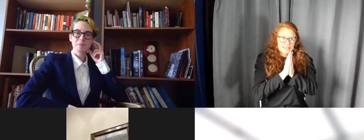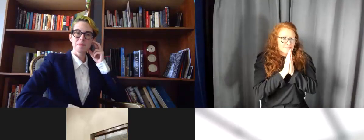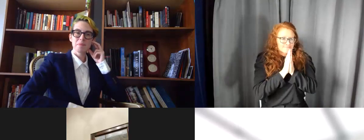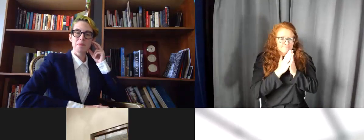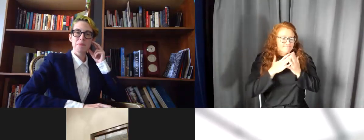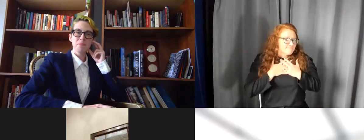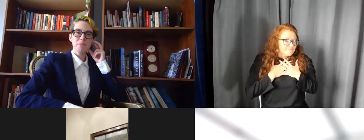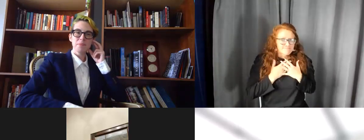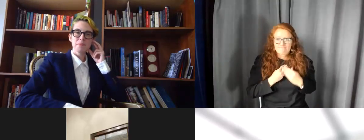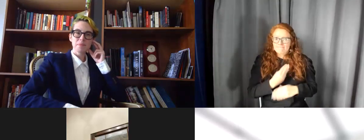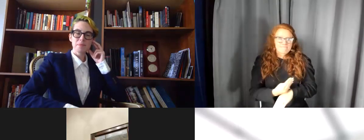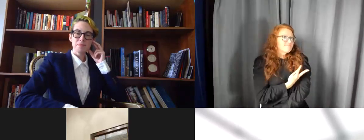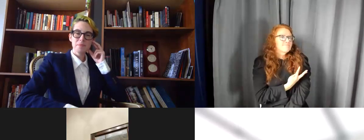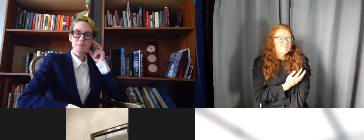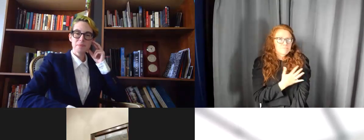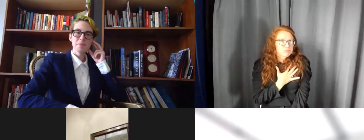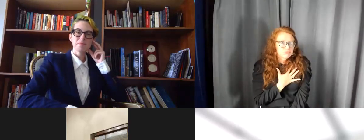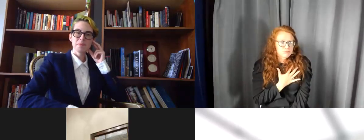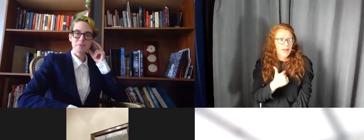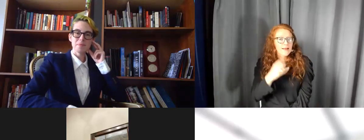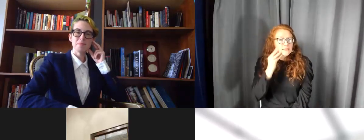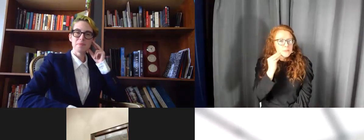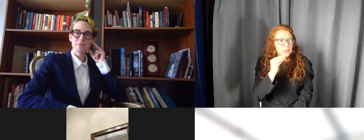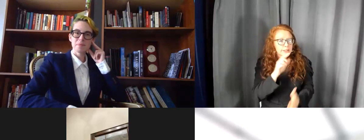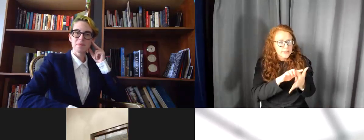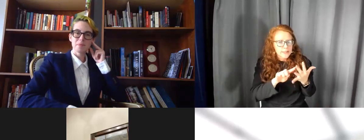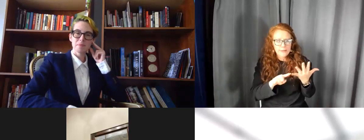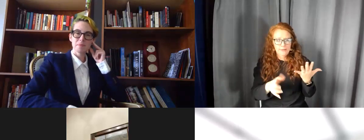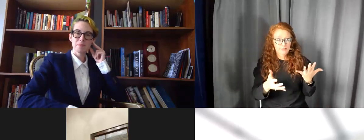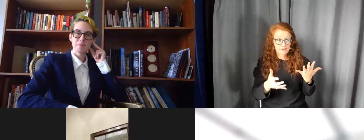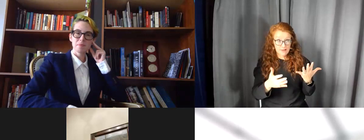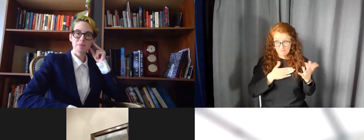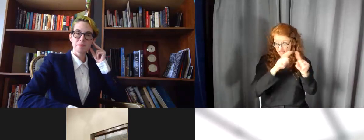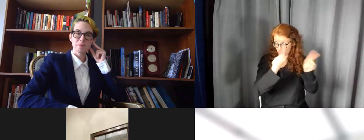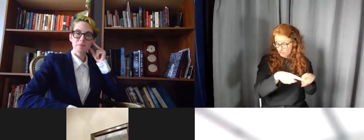Jordan Radford: because I run into it. So off Jordan Radford: is my screen. They are going to be accessible. And this is.